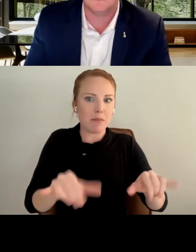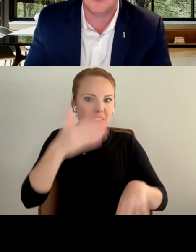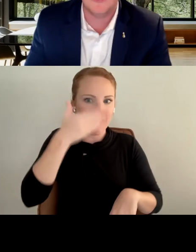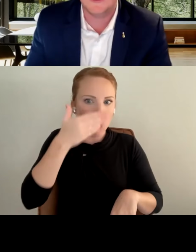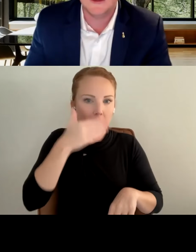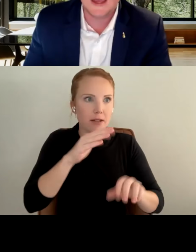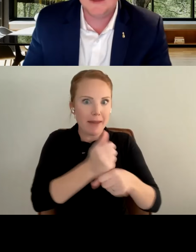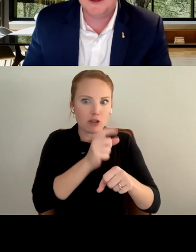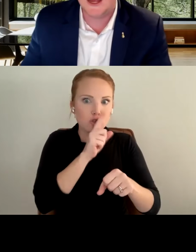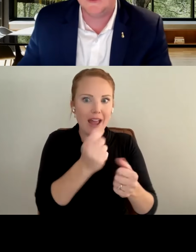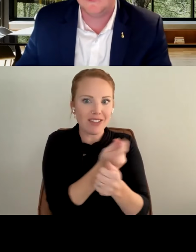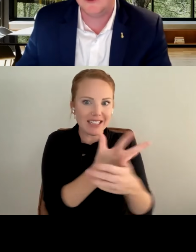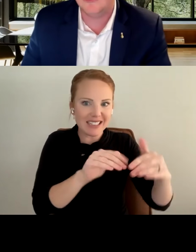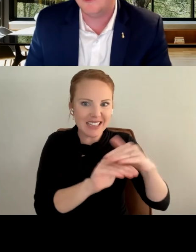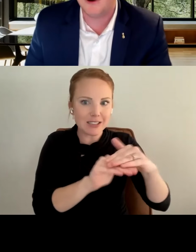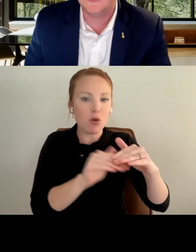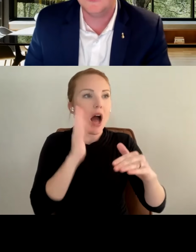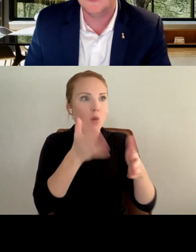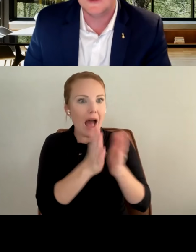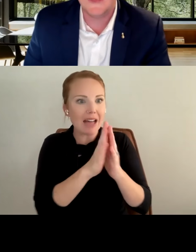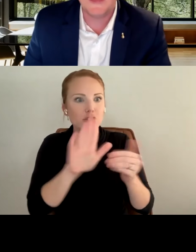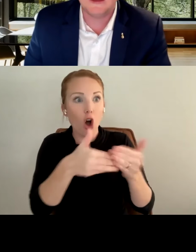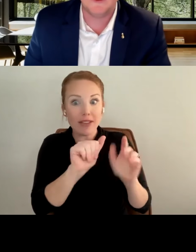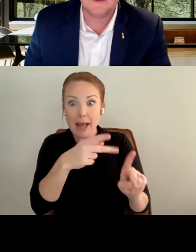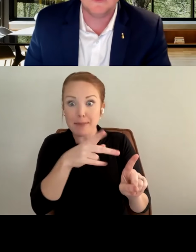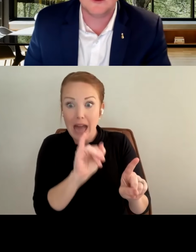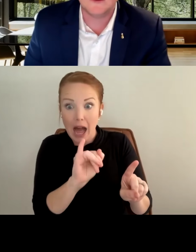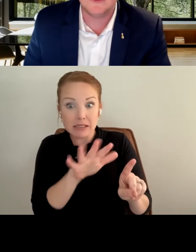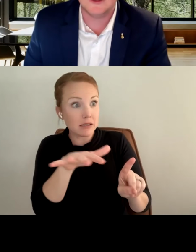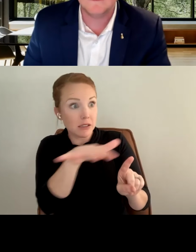to all the APIs of the tool we've purchased and that's how our team is going to use it.